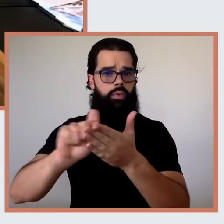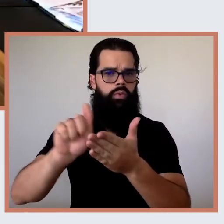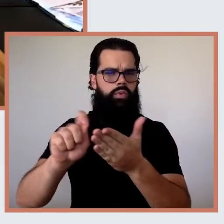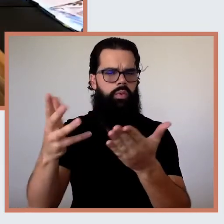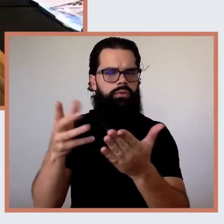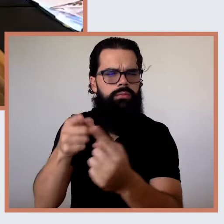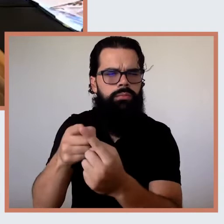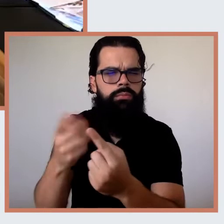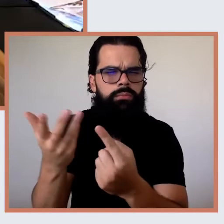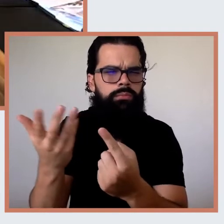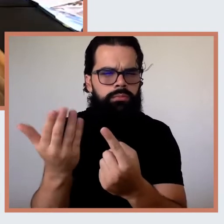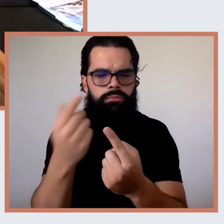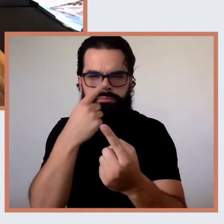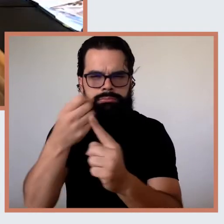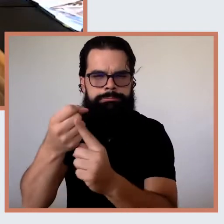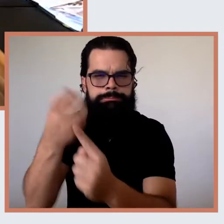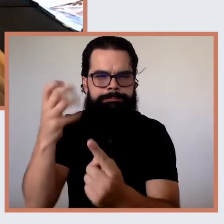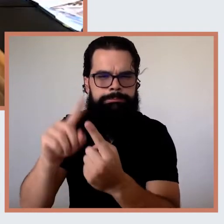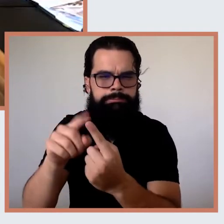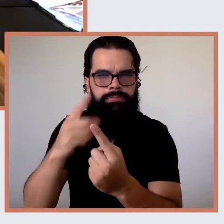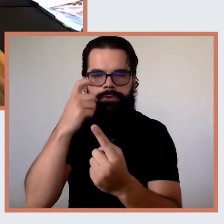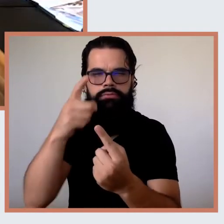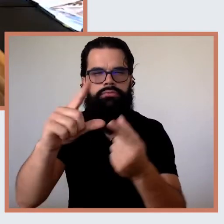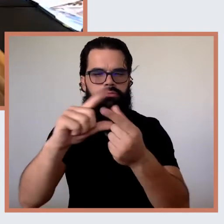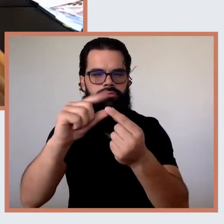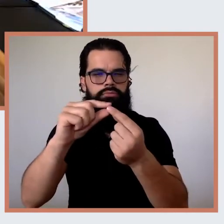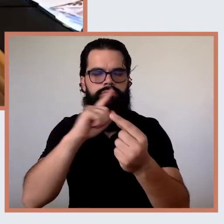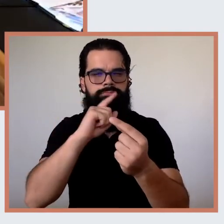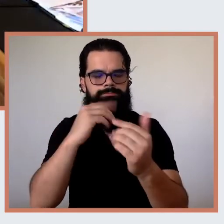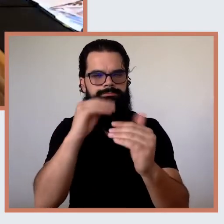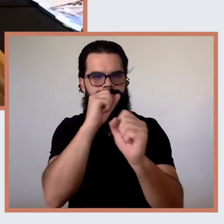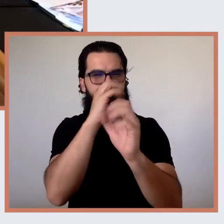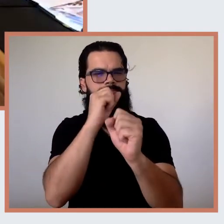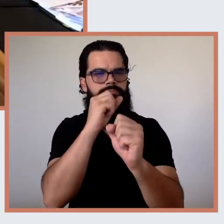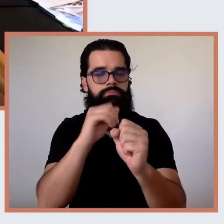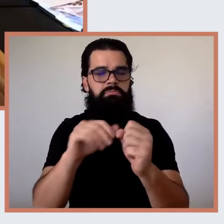Your deaf writers, what is it, you said something fascinating.